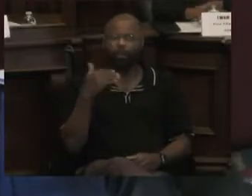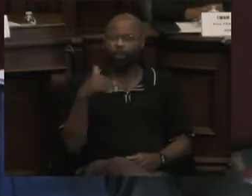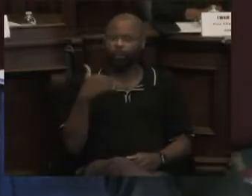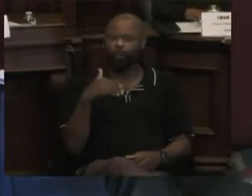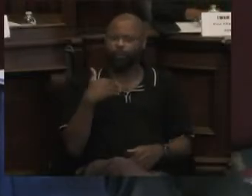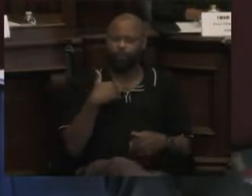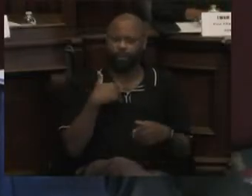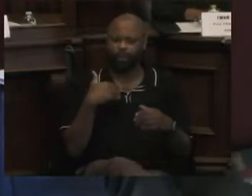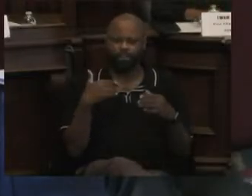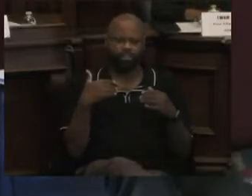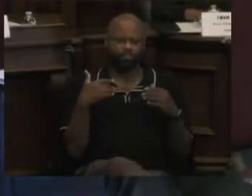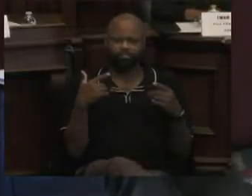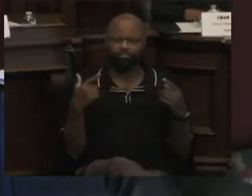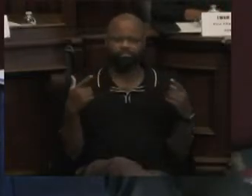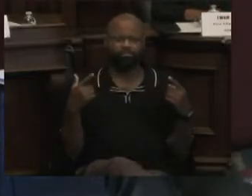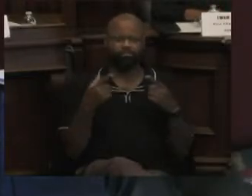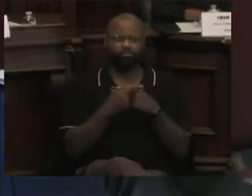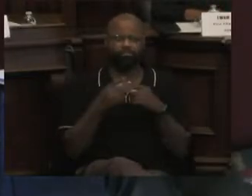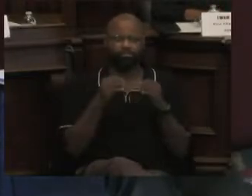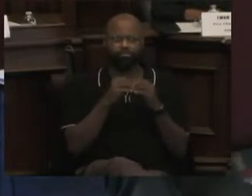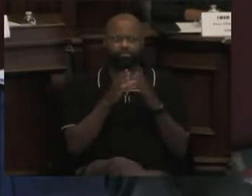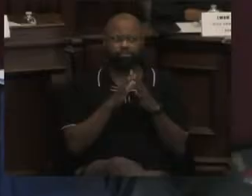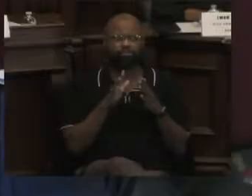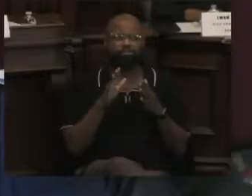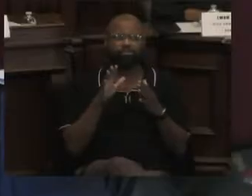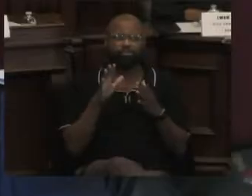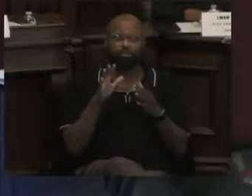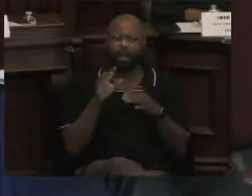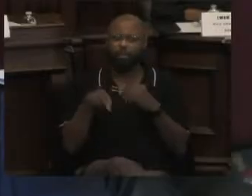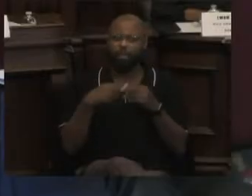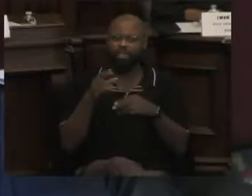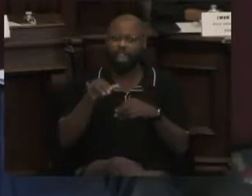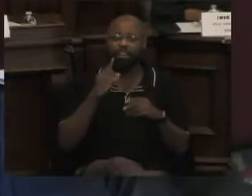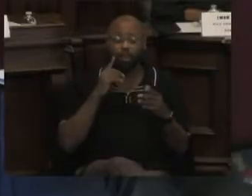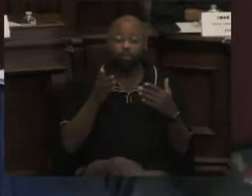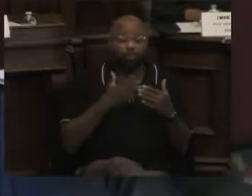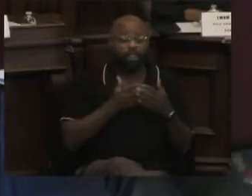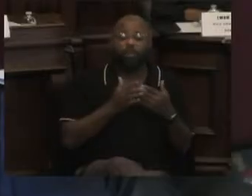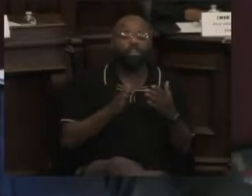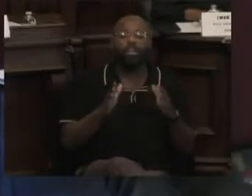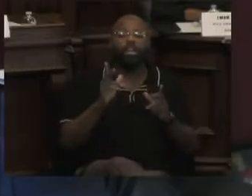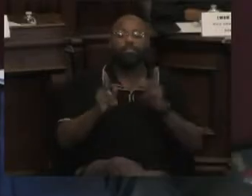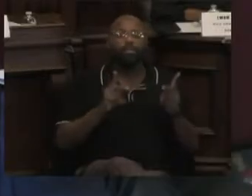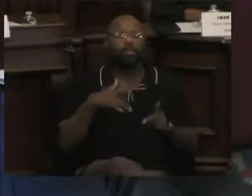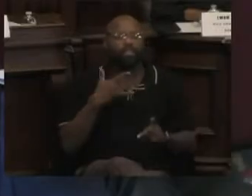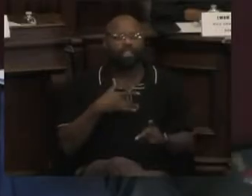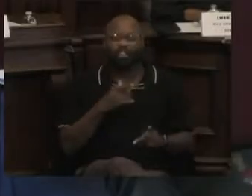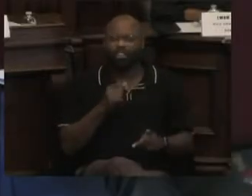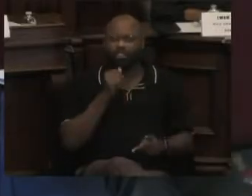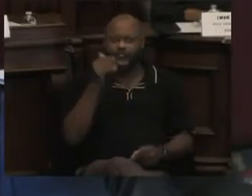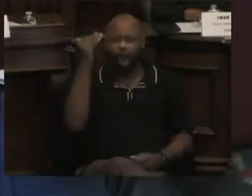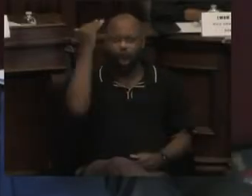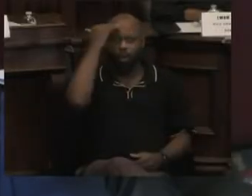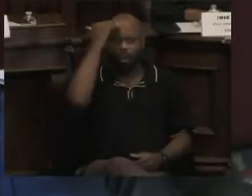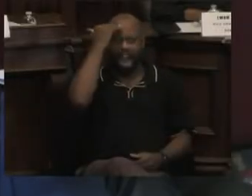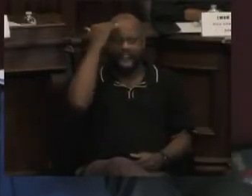There was a controversy with